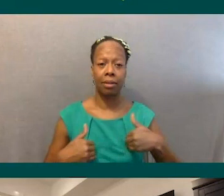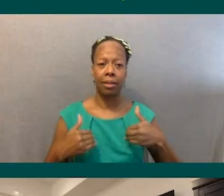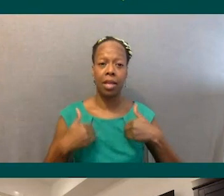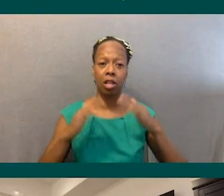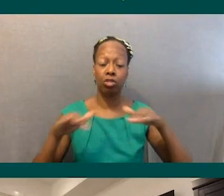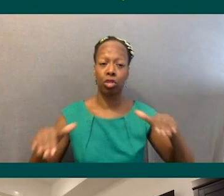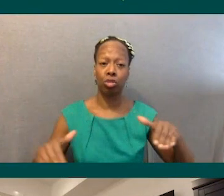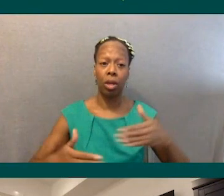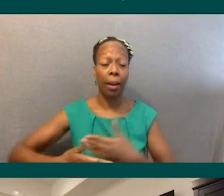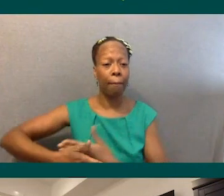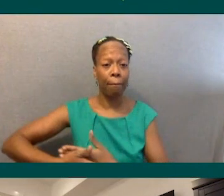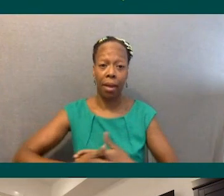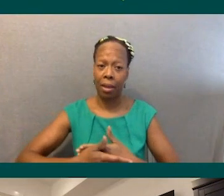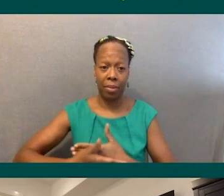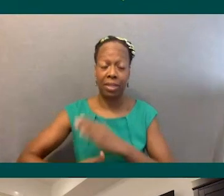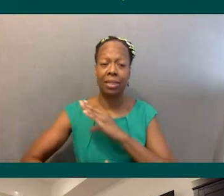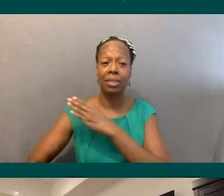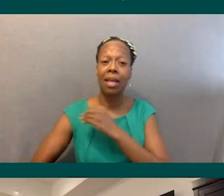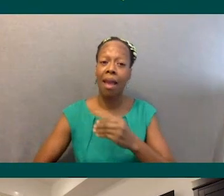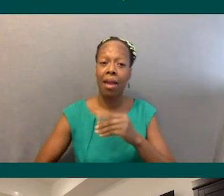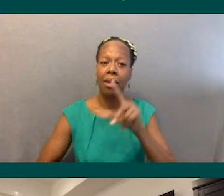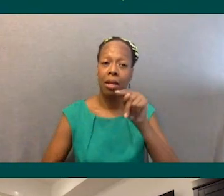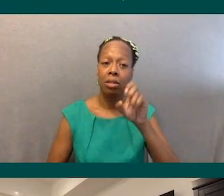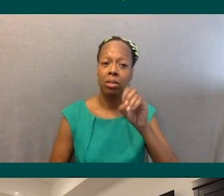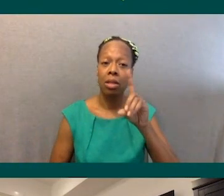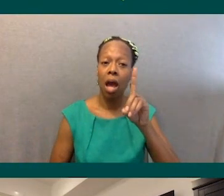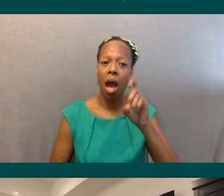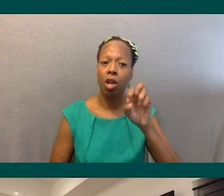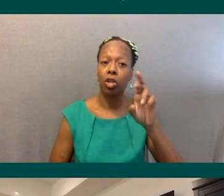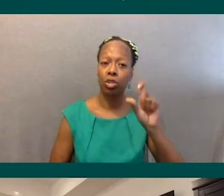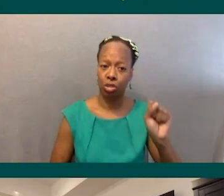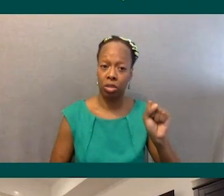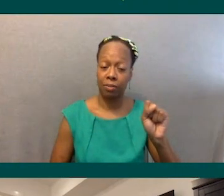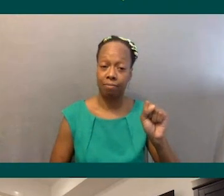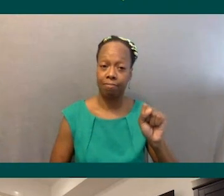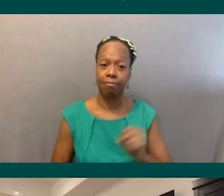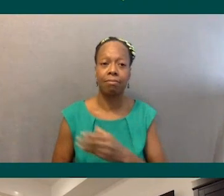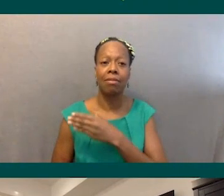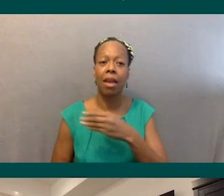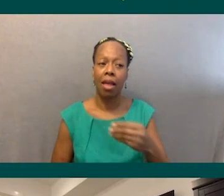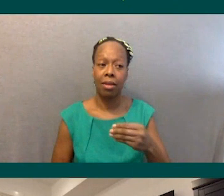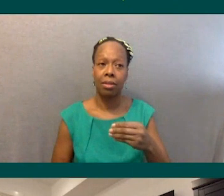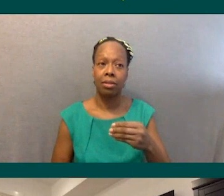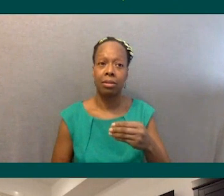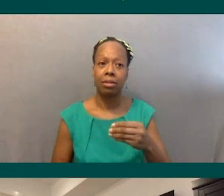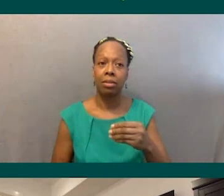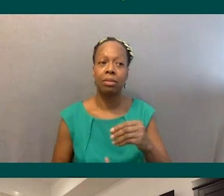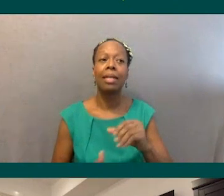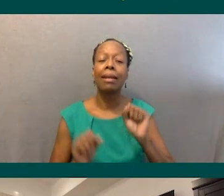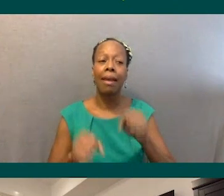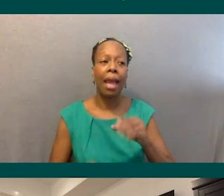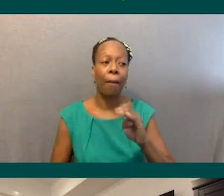babies, and toddlers. And initially it can be recognized